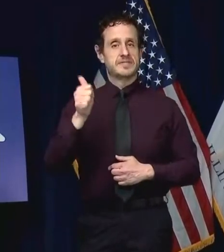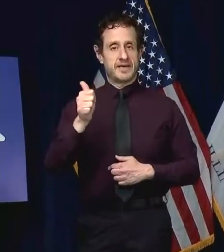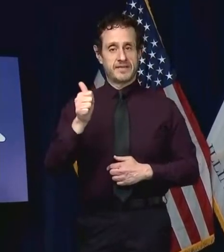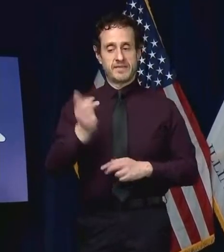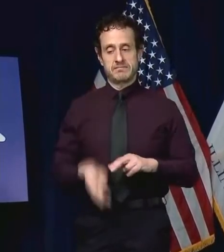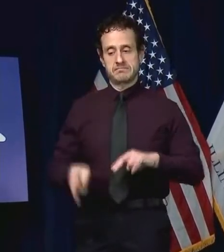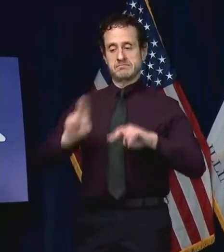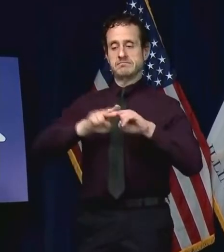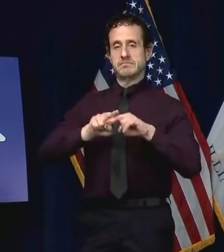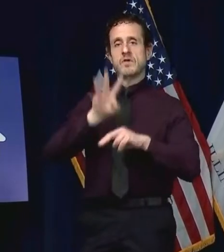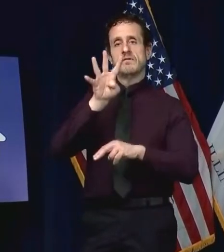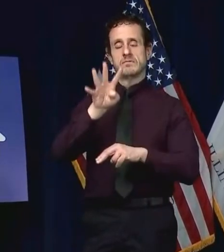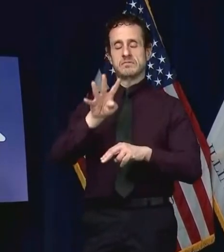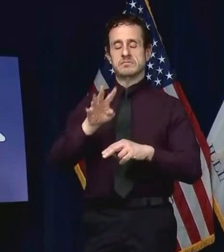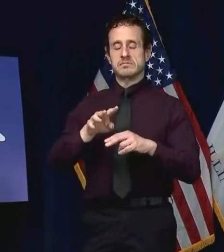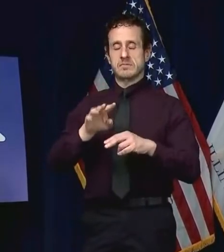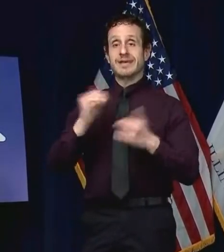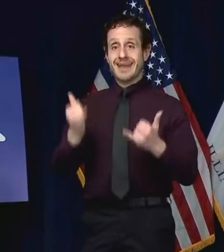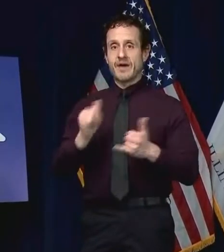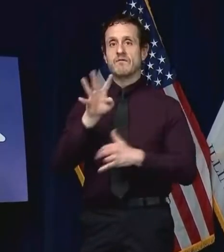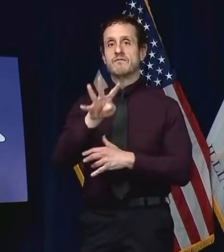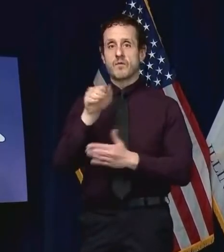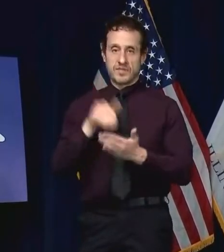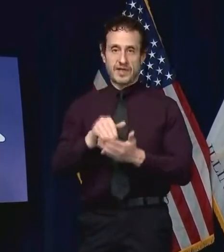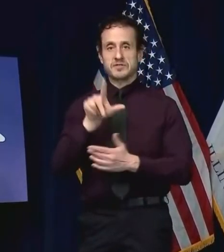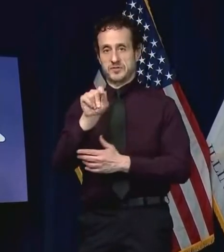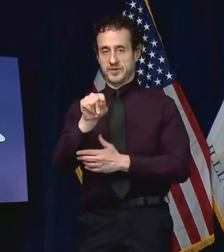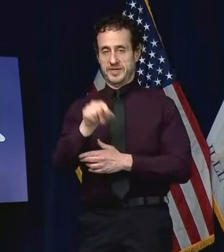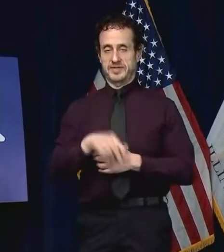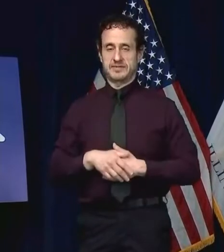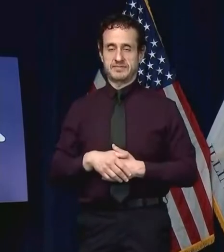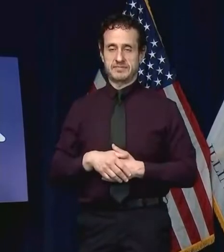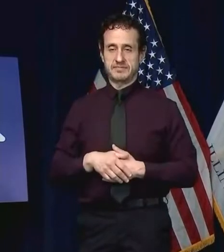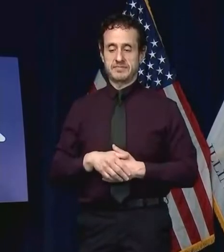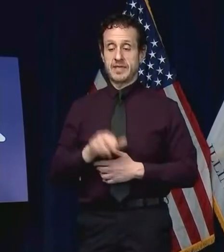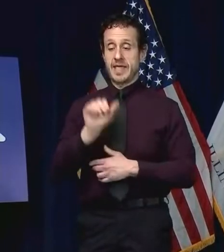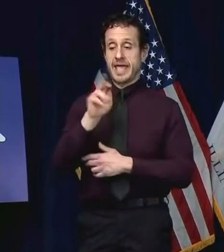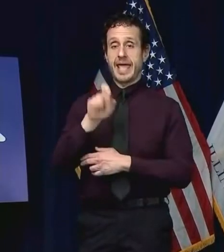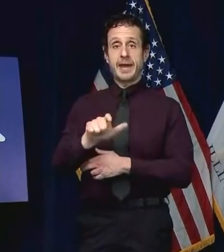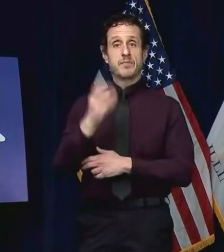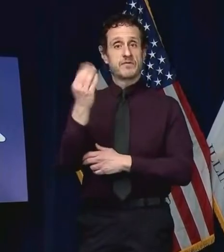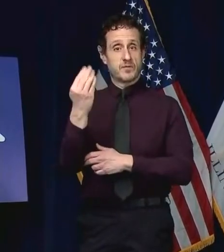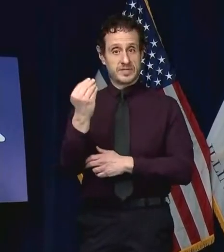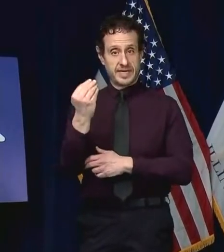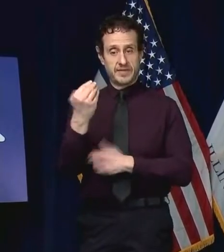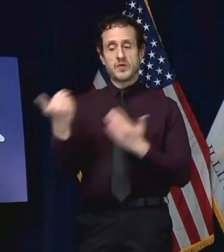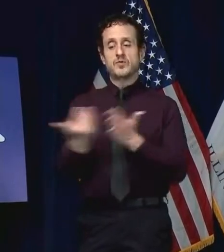On 10th that number had risen to on 4020 on April